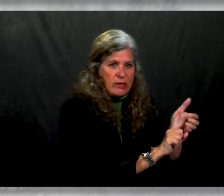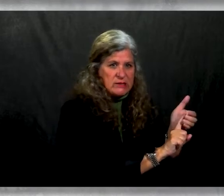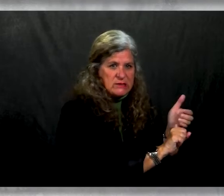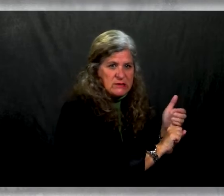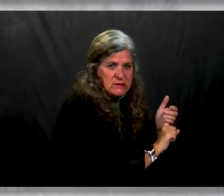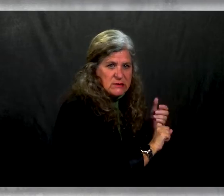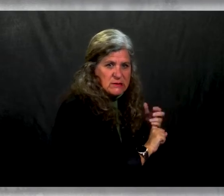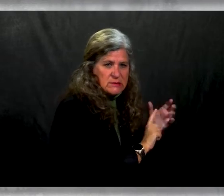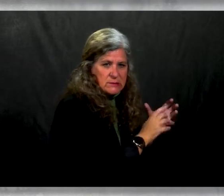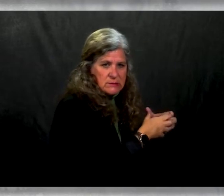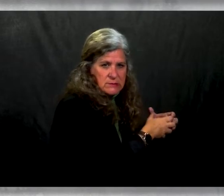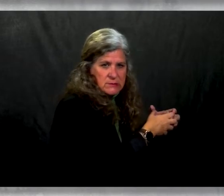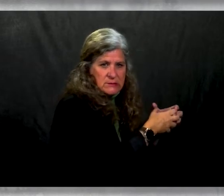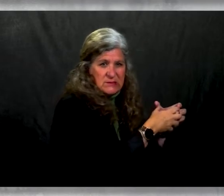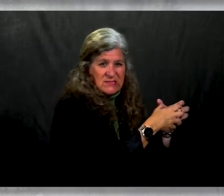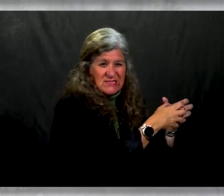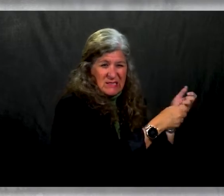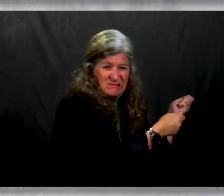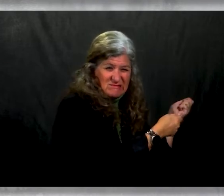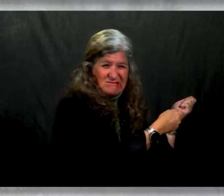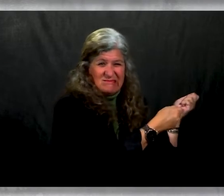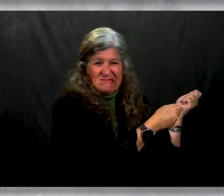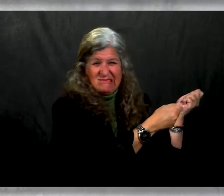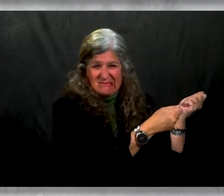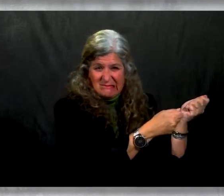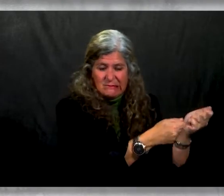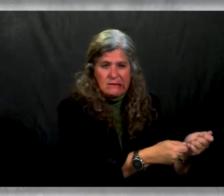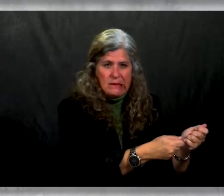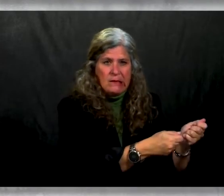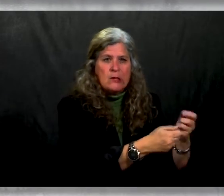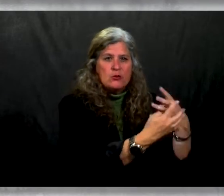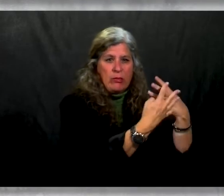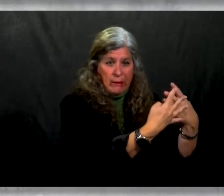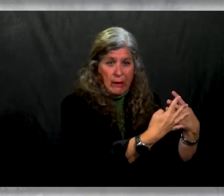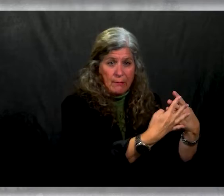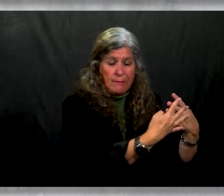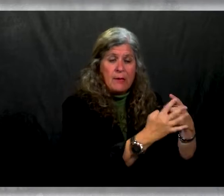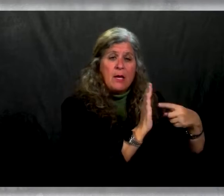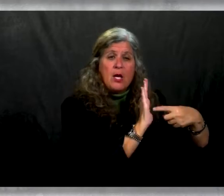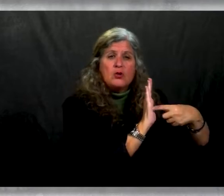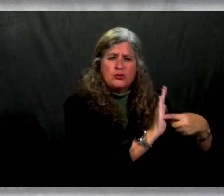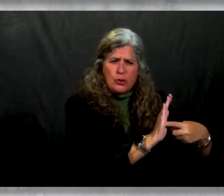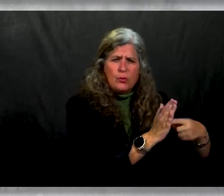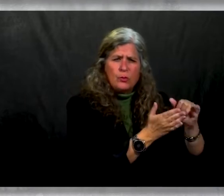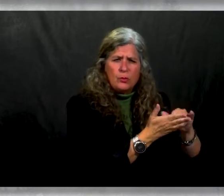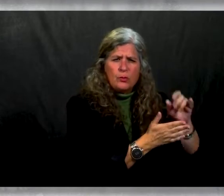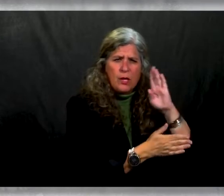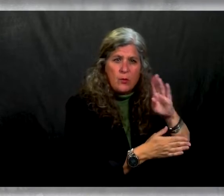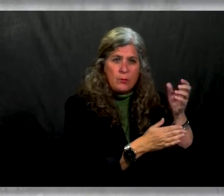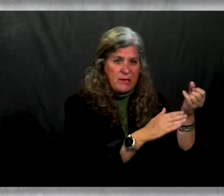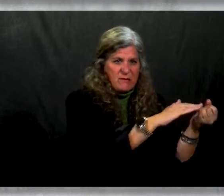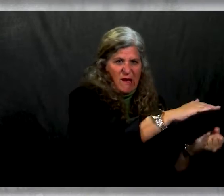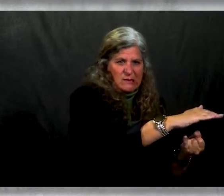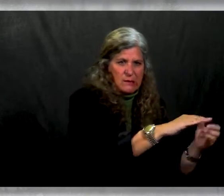and then these people are physically brought to the camp and shown that they're going to be isolated and kept here